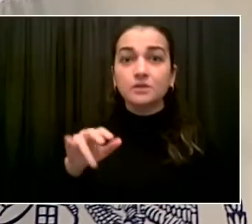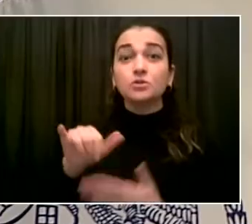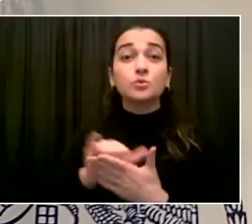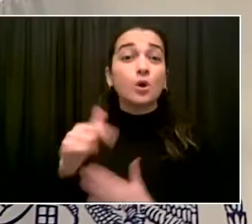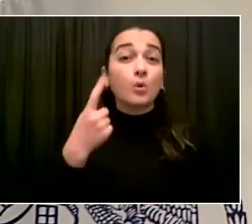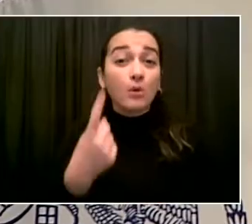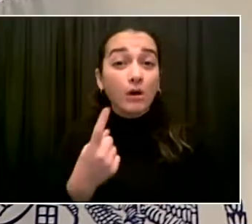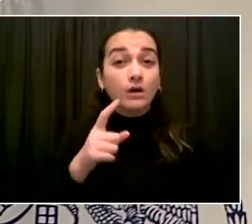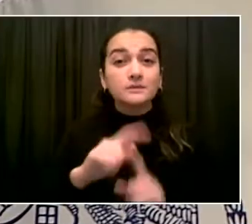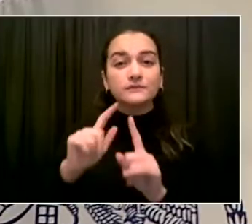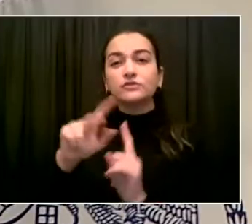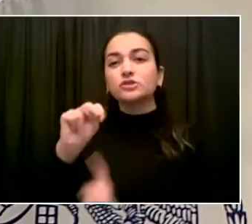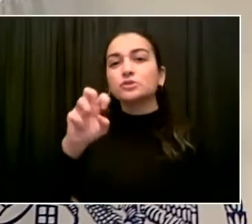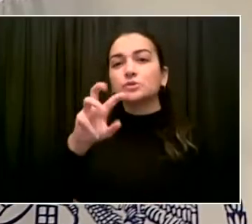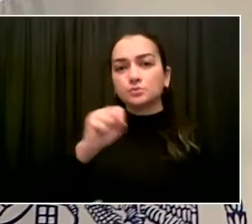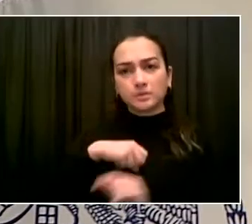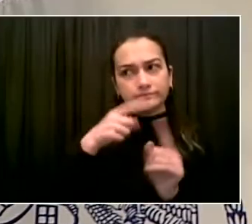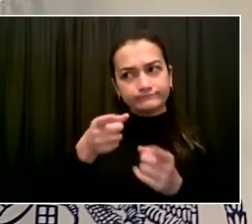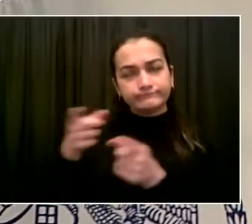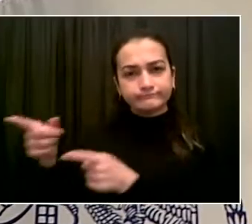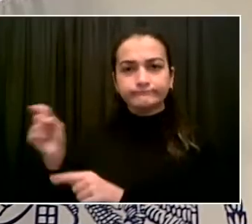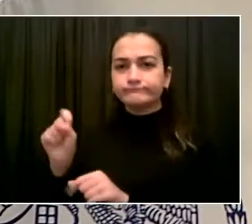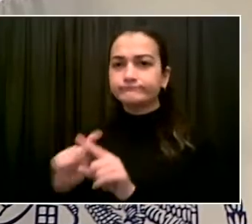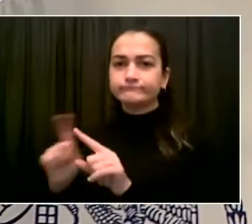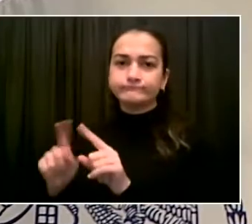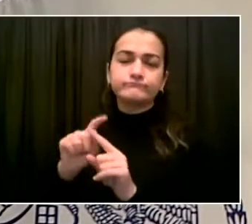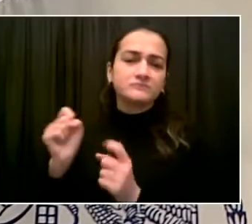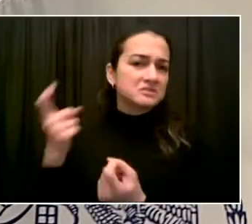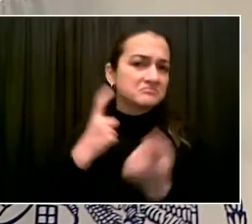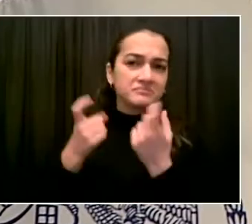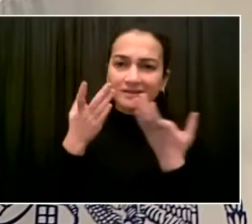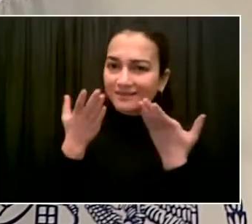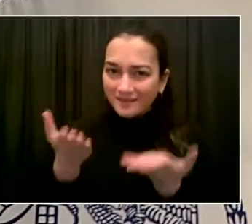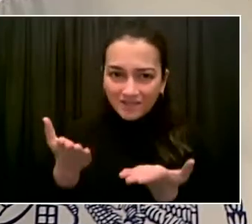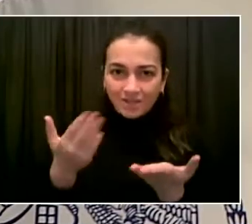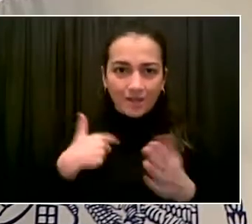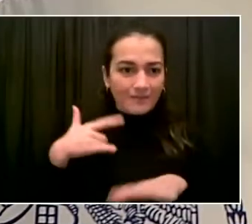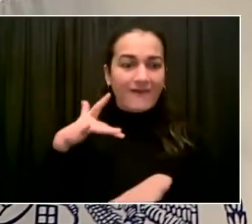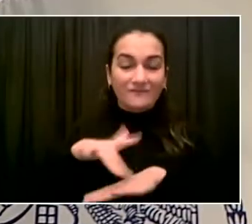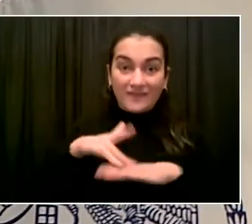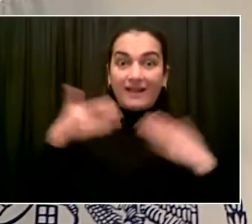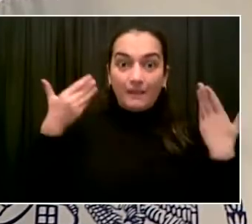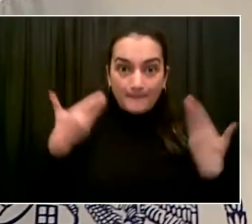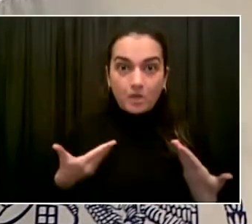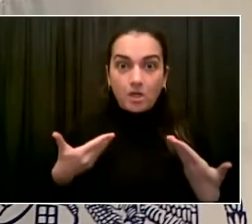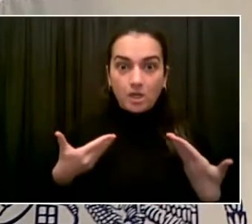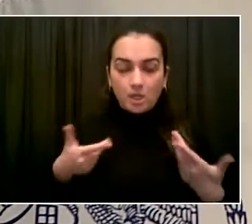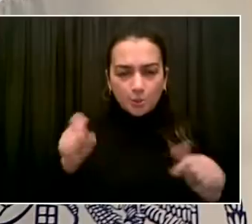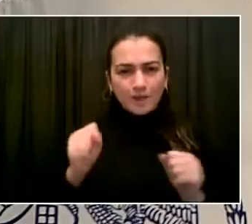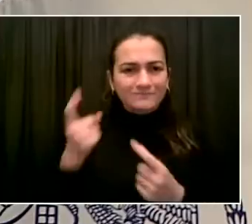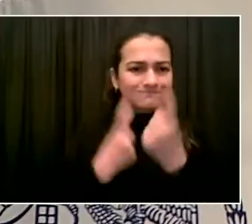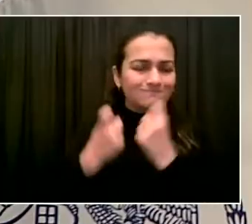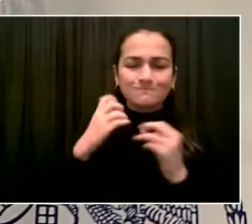IT A POINT TO COMMUNICATE I'M